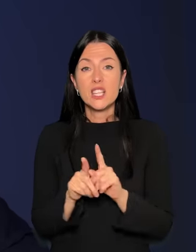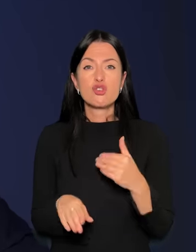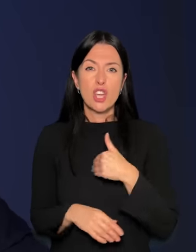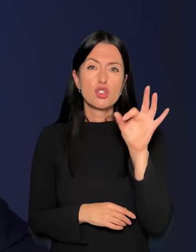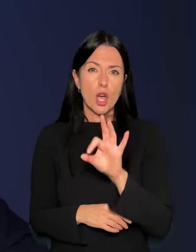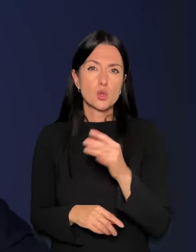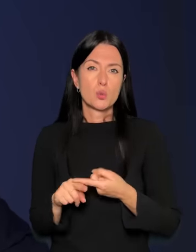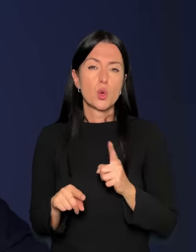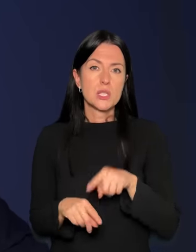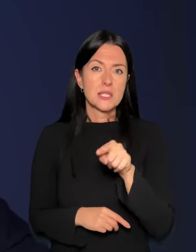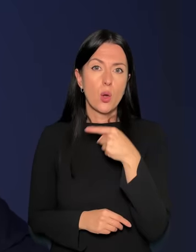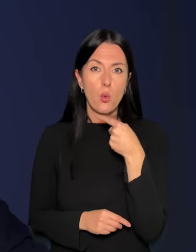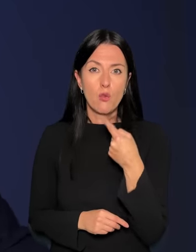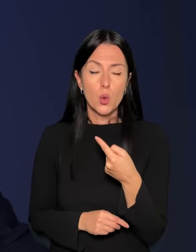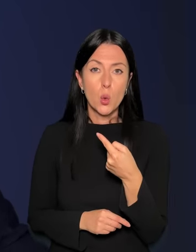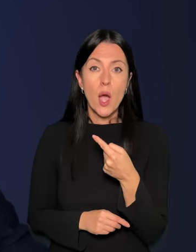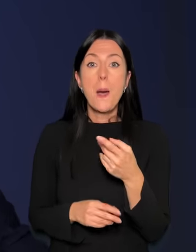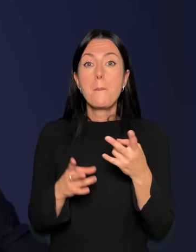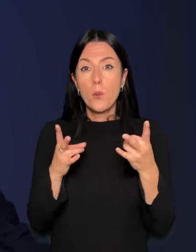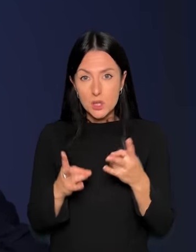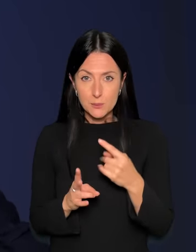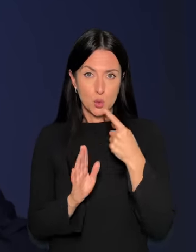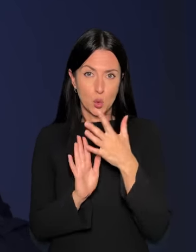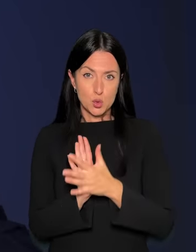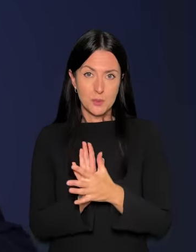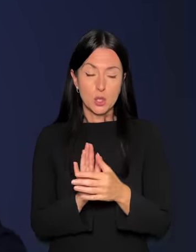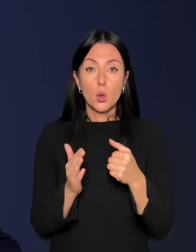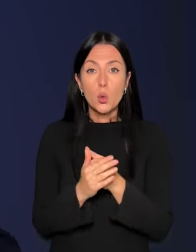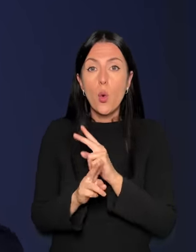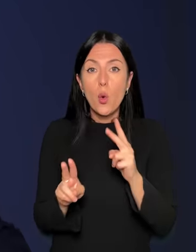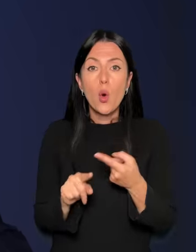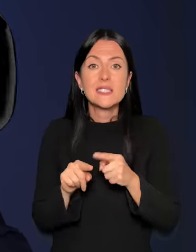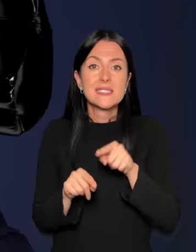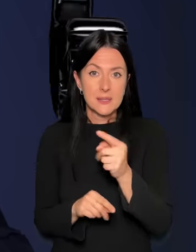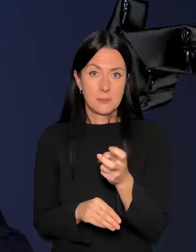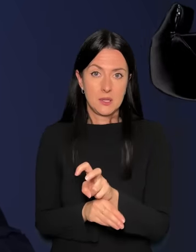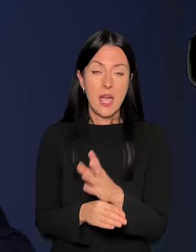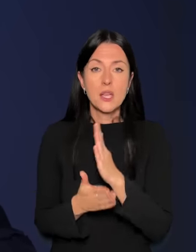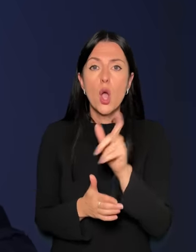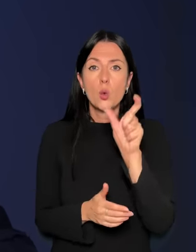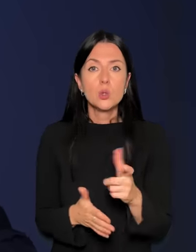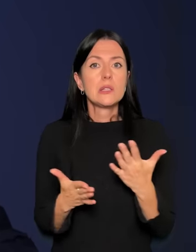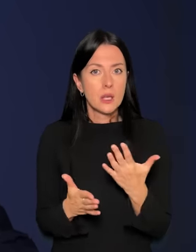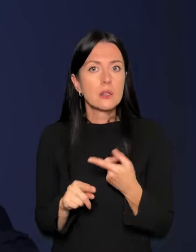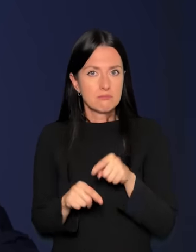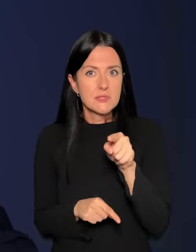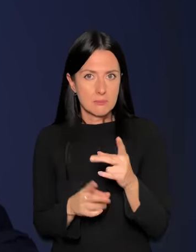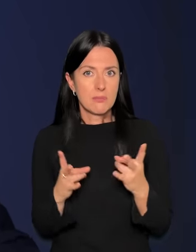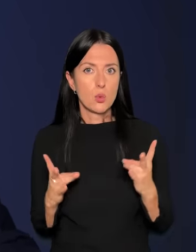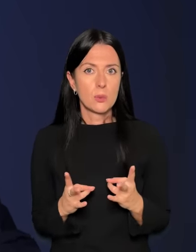I often talk about this, and, ike, you have to understand who you're doing this for. There are people who need it, like,